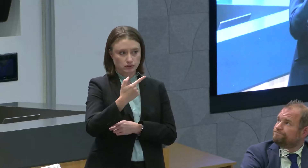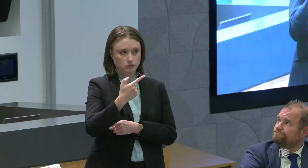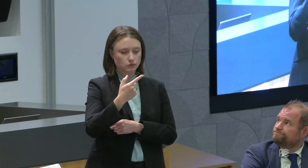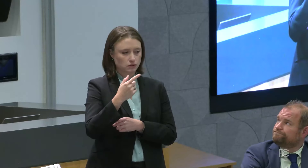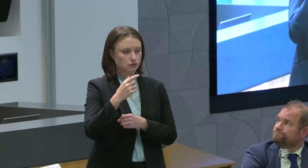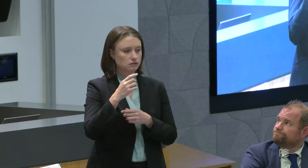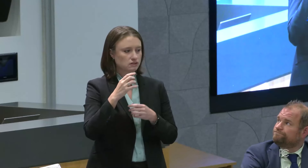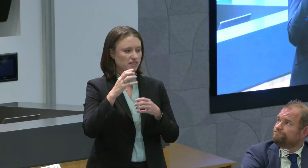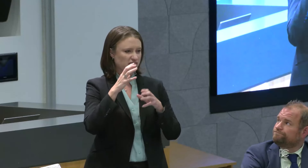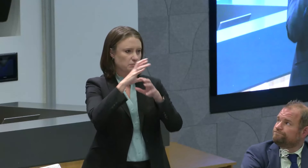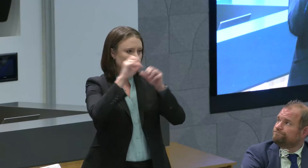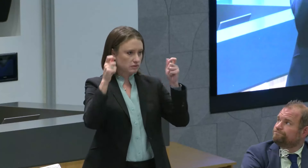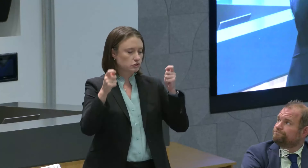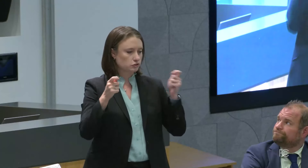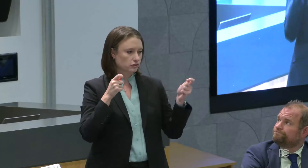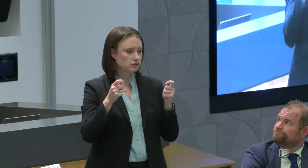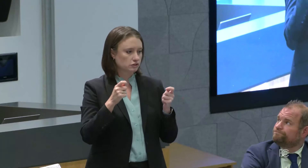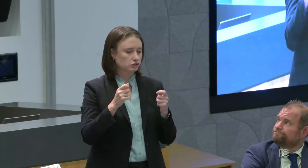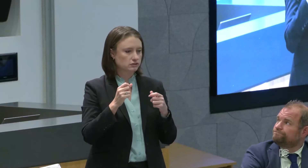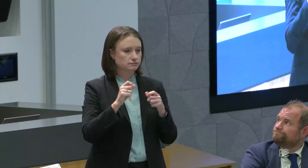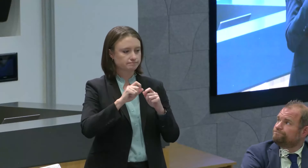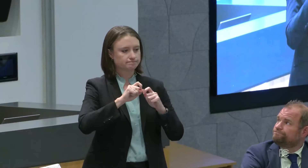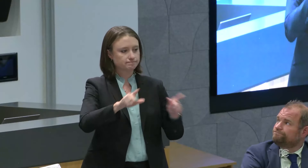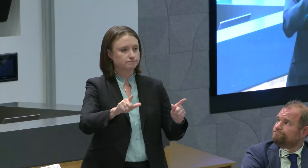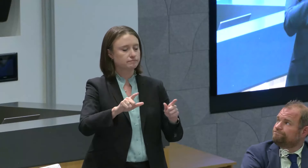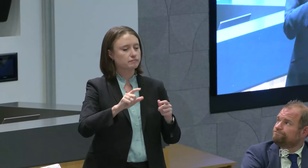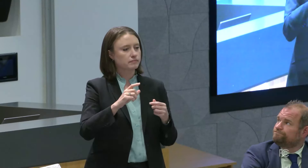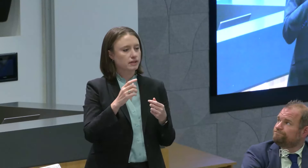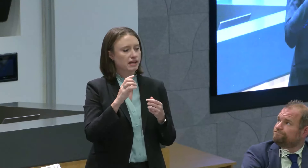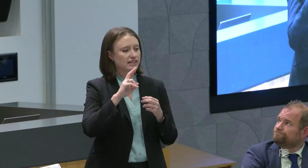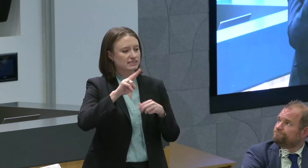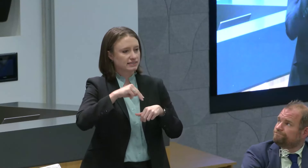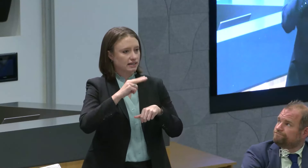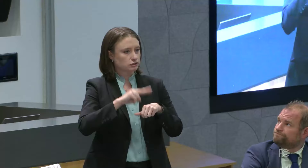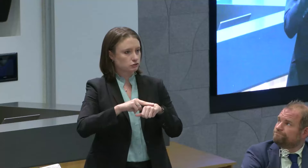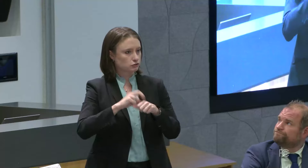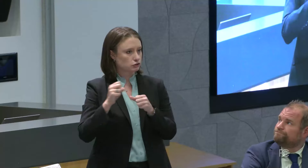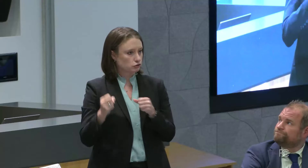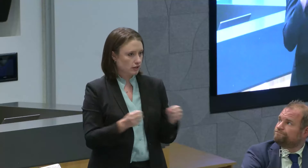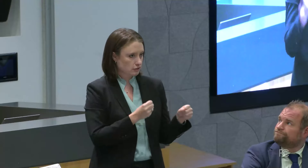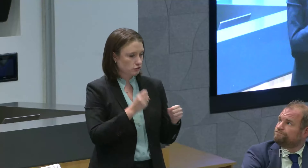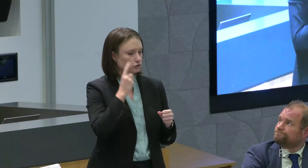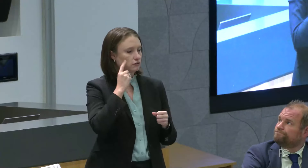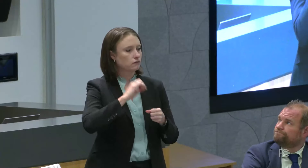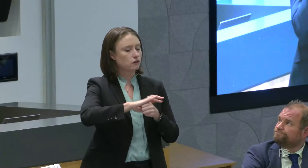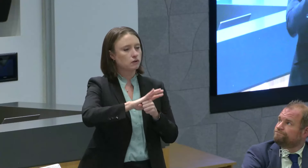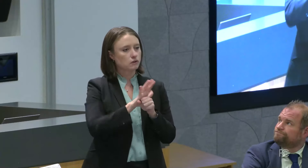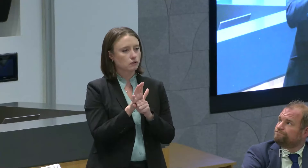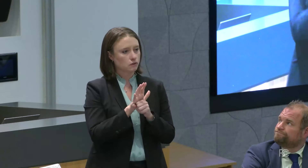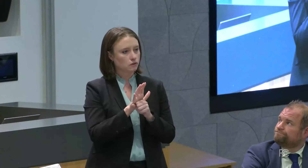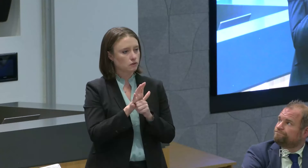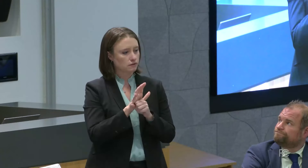AND IT WAS ESTABLISHED BECAUSE OF COVID. BACK IN 2021.